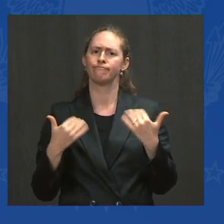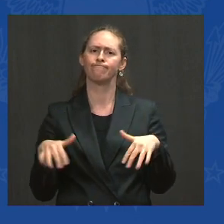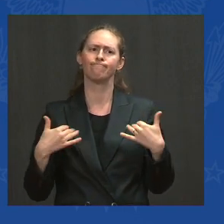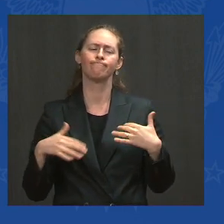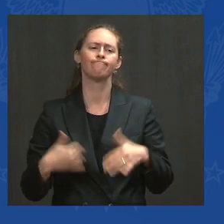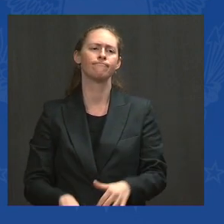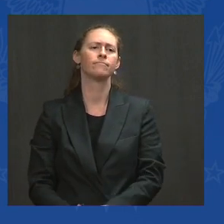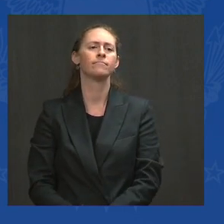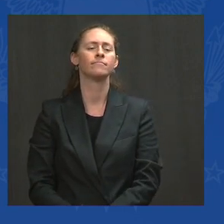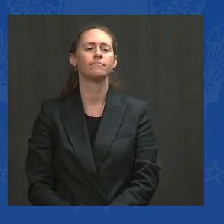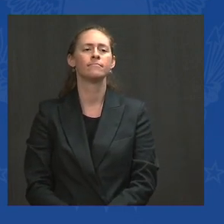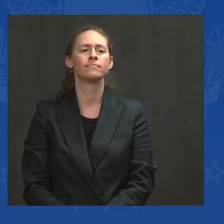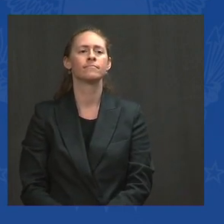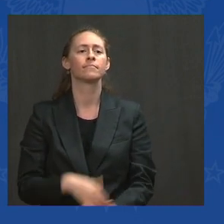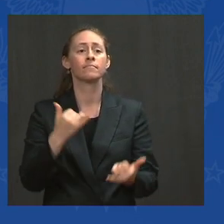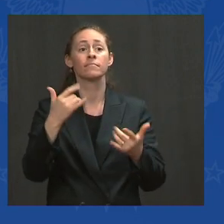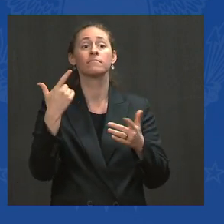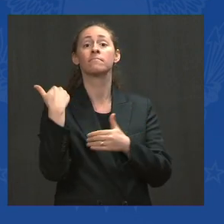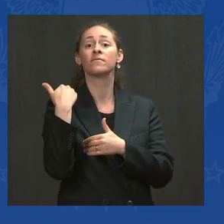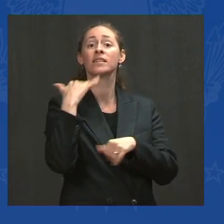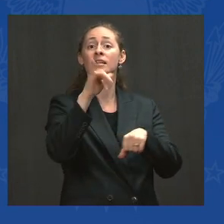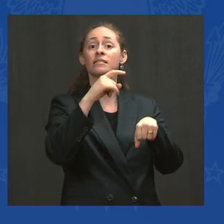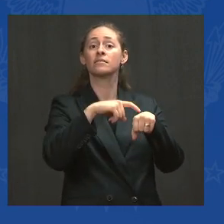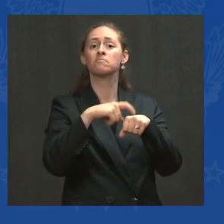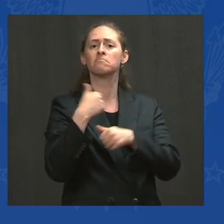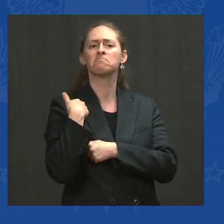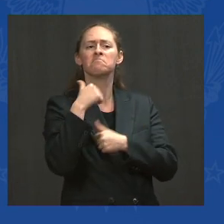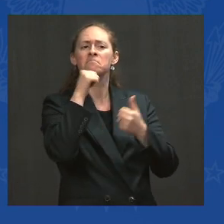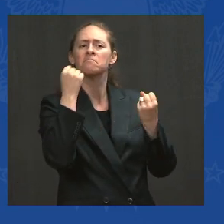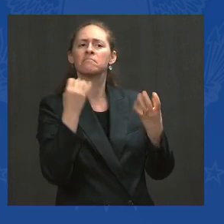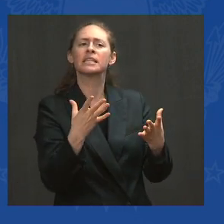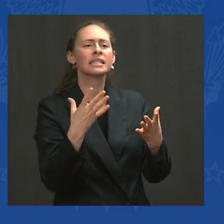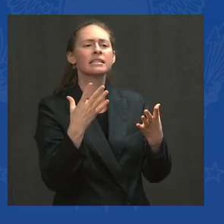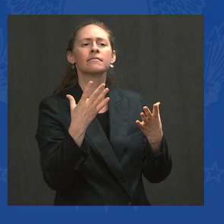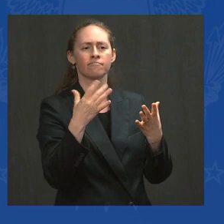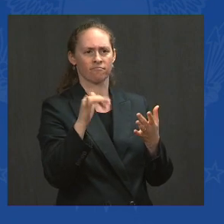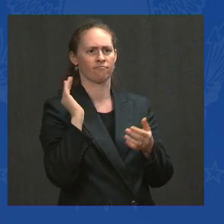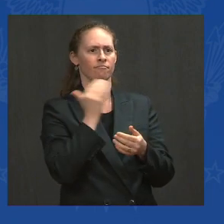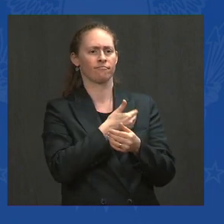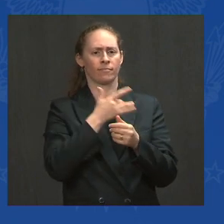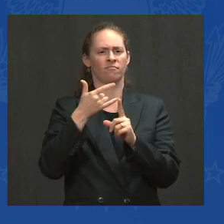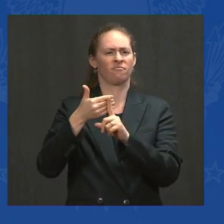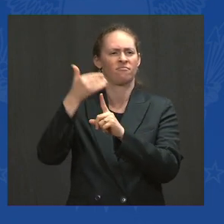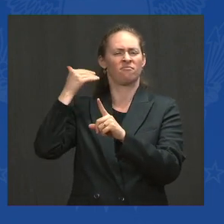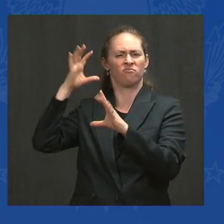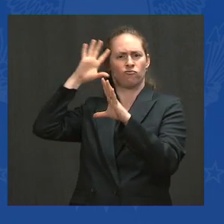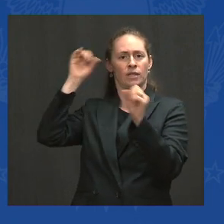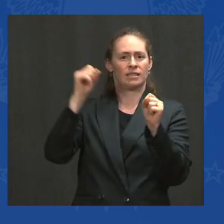minimum. And the United States, in the last administration, made an agreement that the -- with the Taliban to